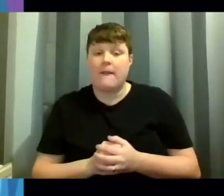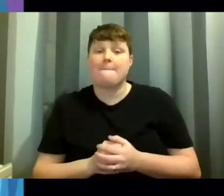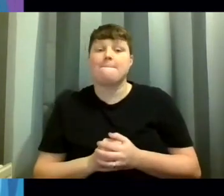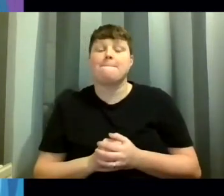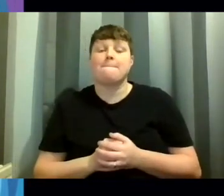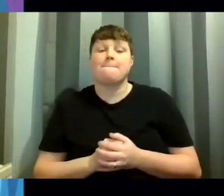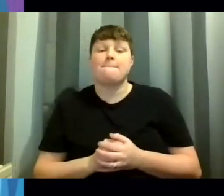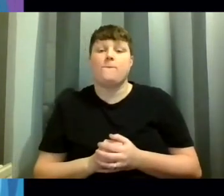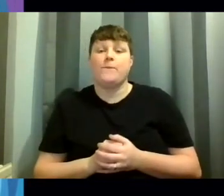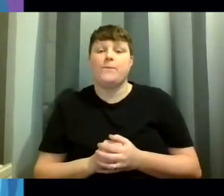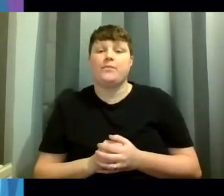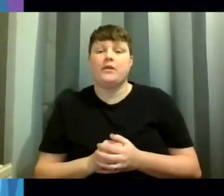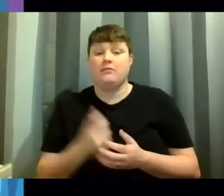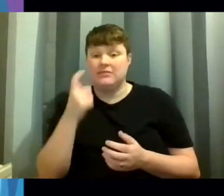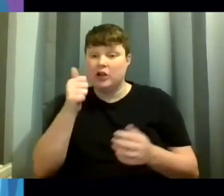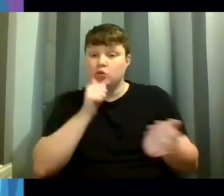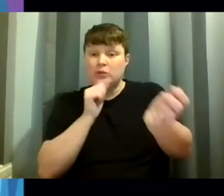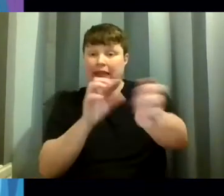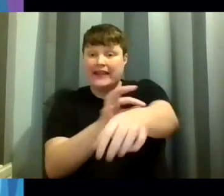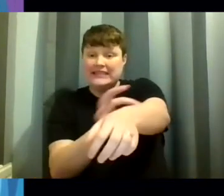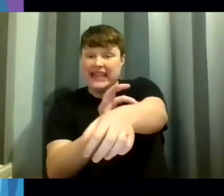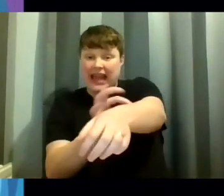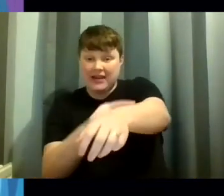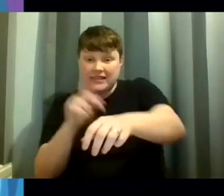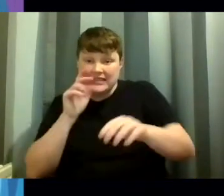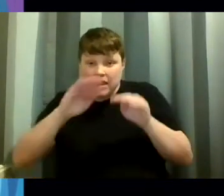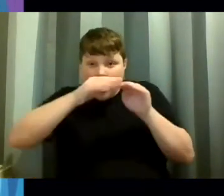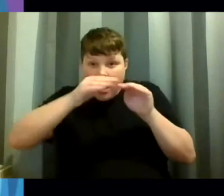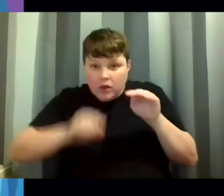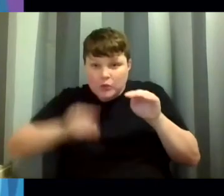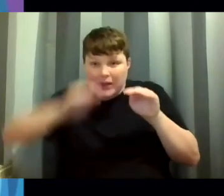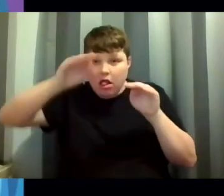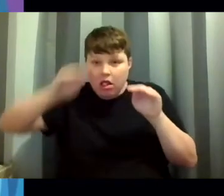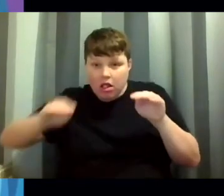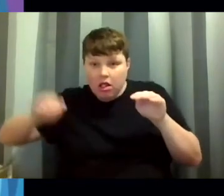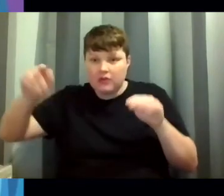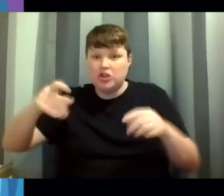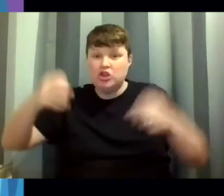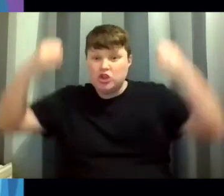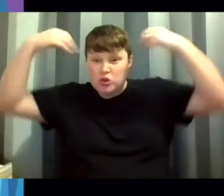We can also use it on the skin, and the squiggles you can see here are actually the sweat glands in someone's skin.